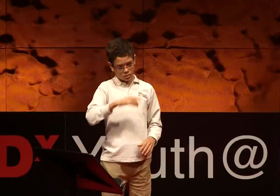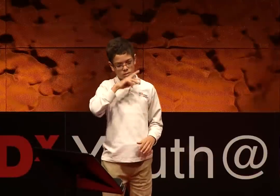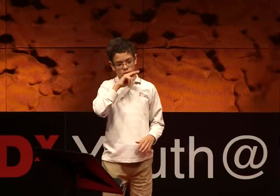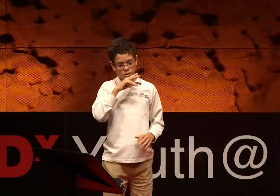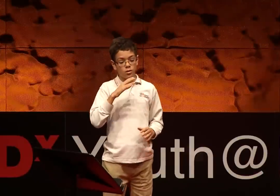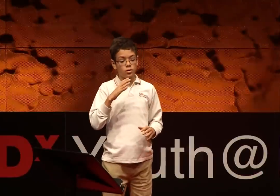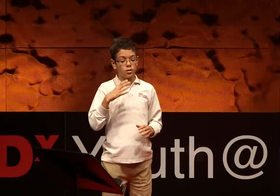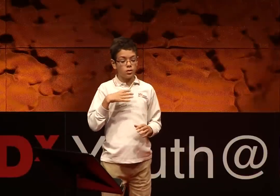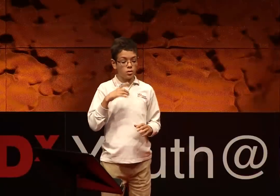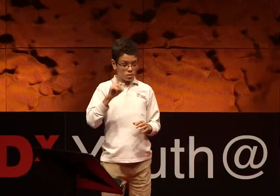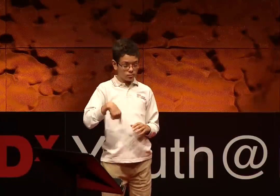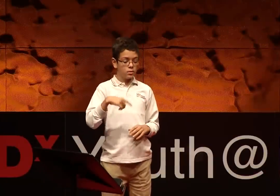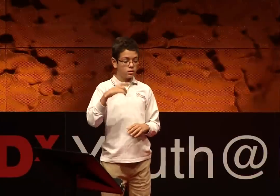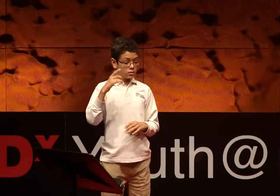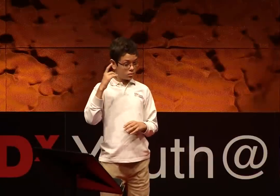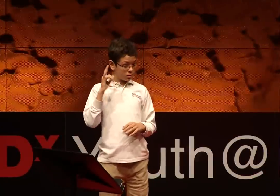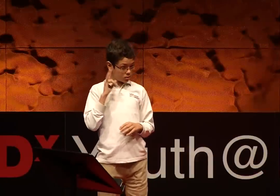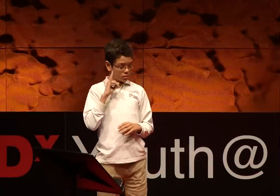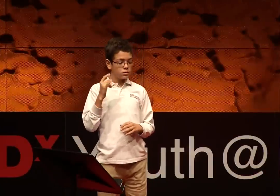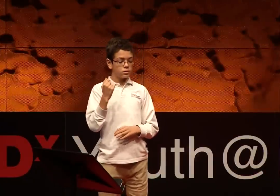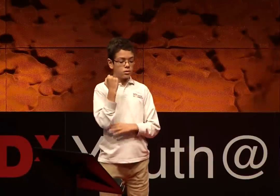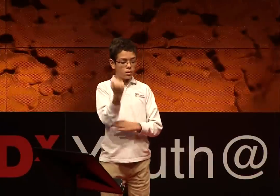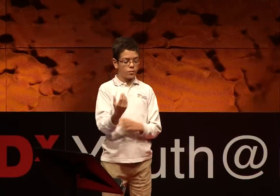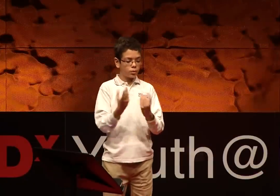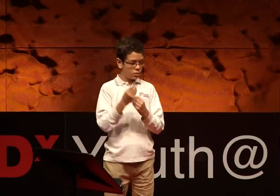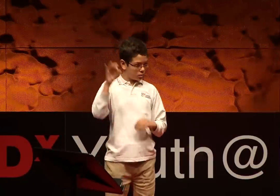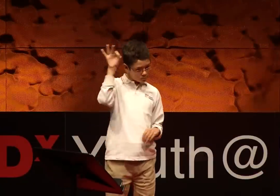However, as deaf people, we have the capacity to speak.